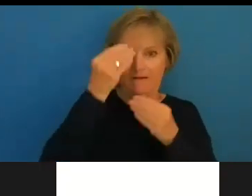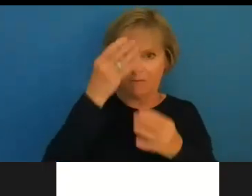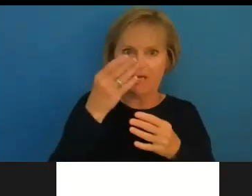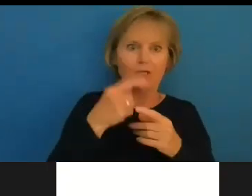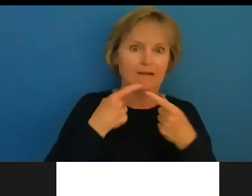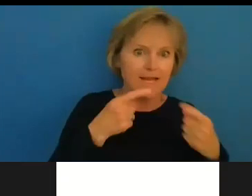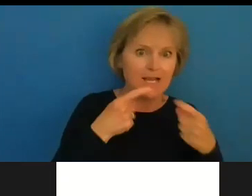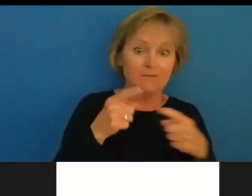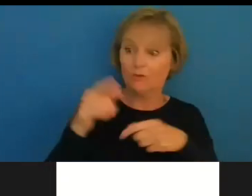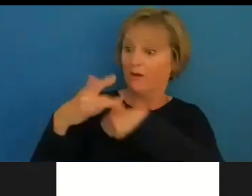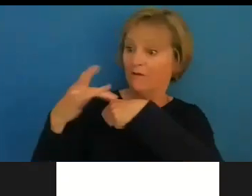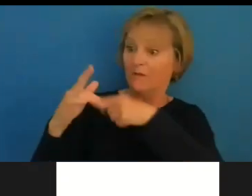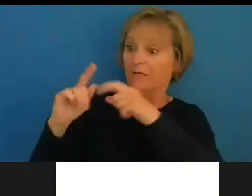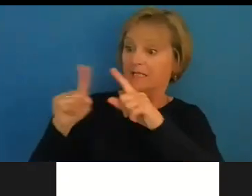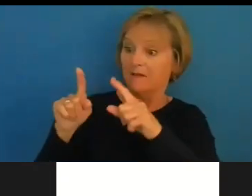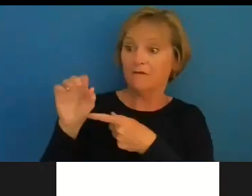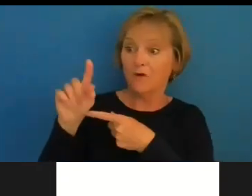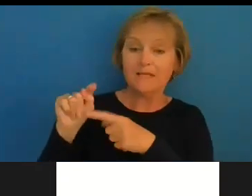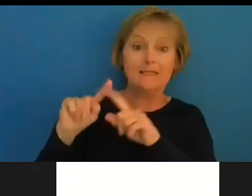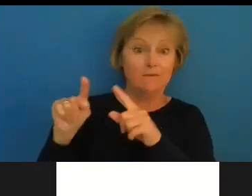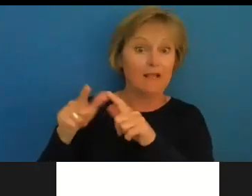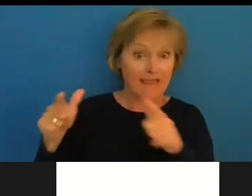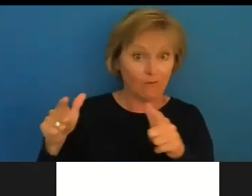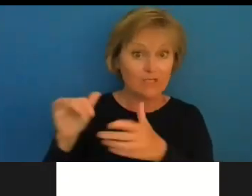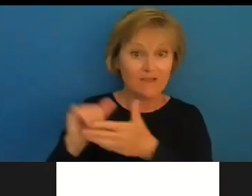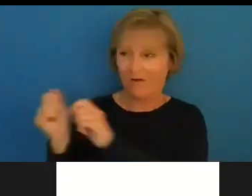to be available in different formats and languages so that everyone can understand.